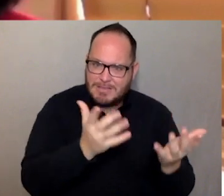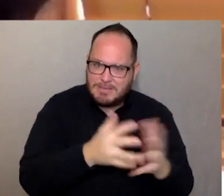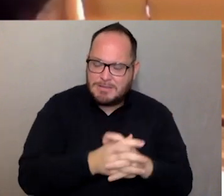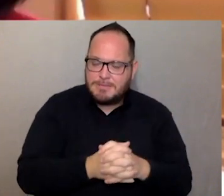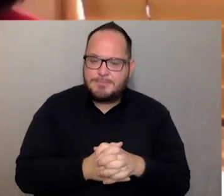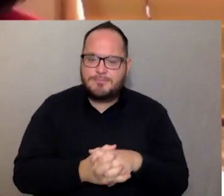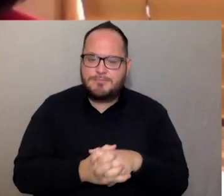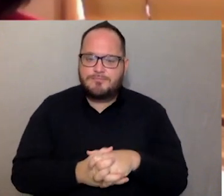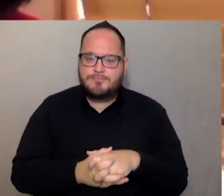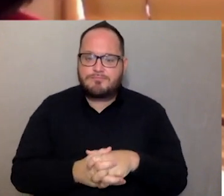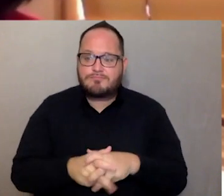PANDEMIC. THIS IS LITERALLY A LIFE-SAVING